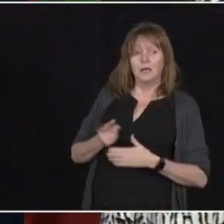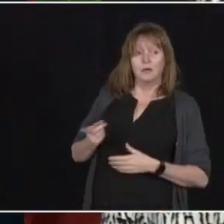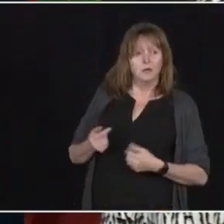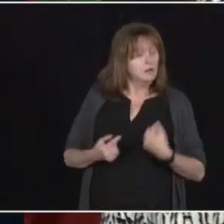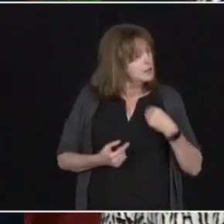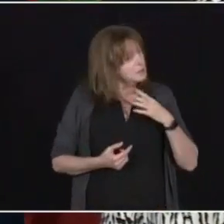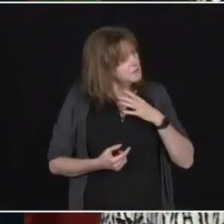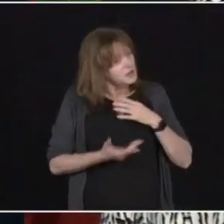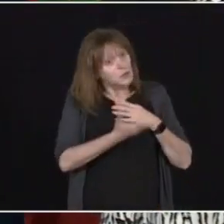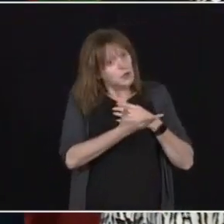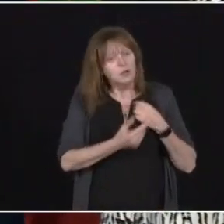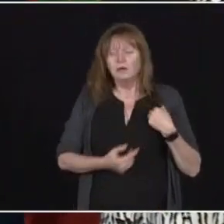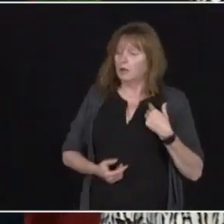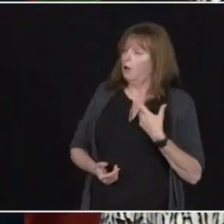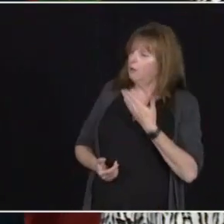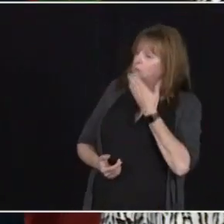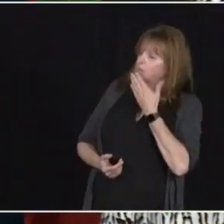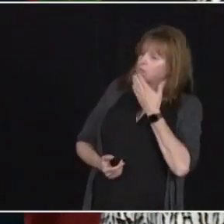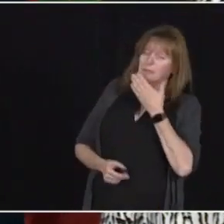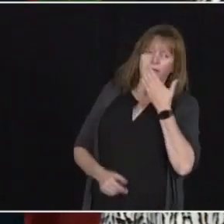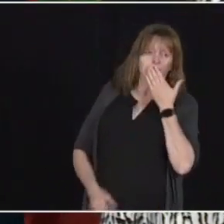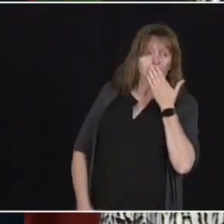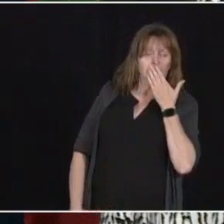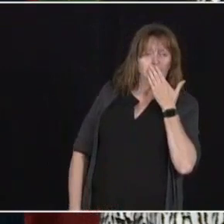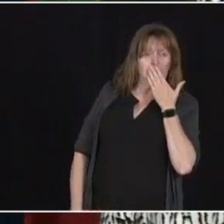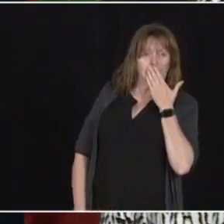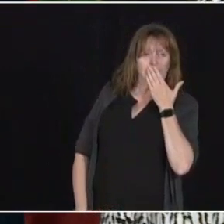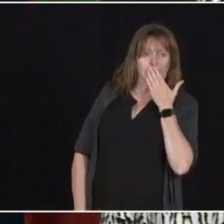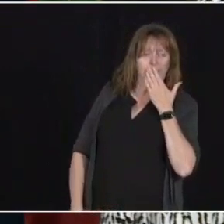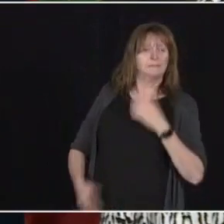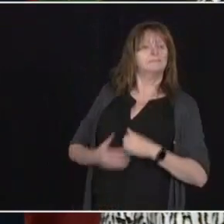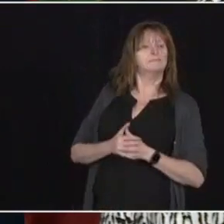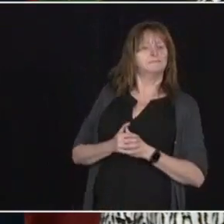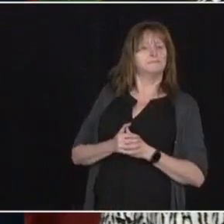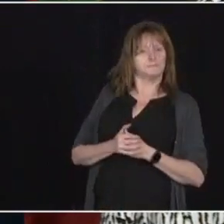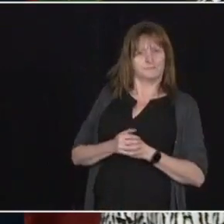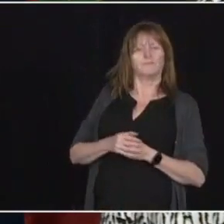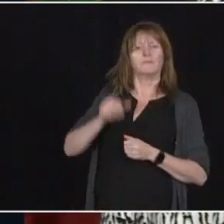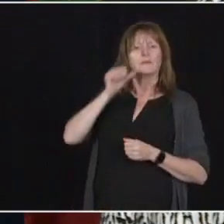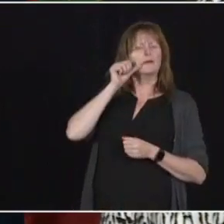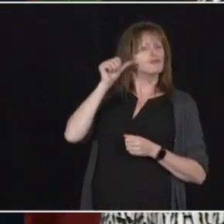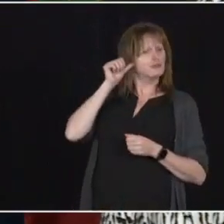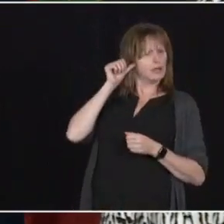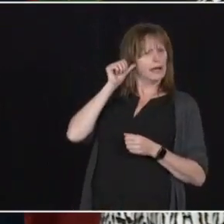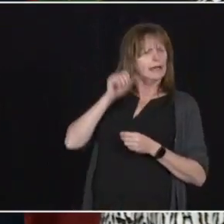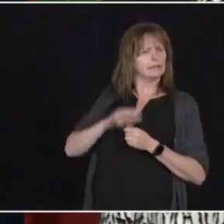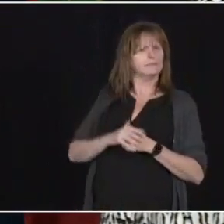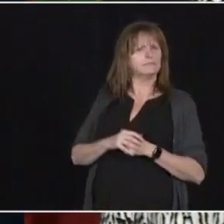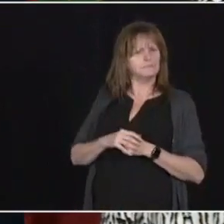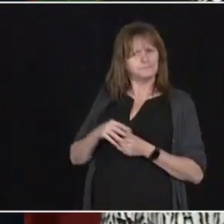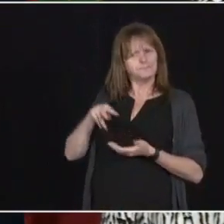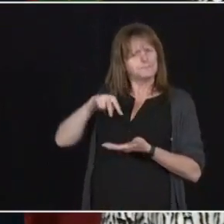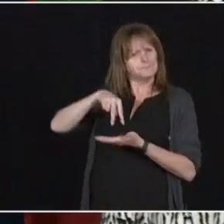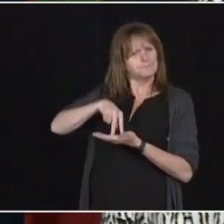from city news. Hi car payment, how are you today? Premier Yesterday you started your news coverage by